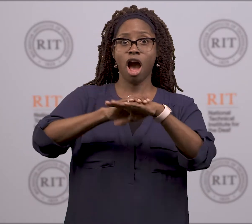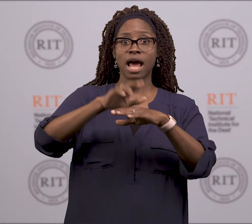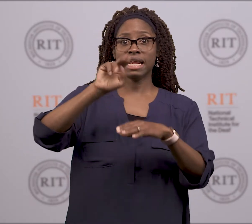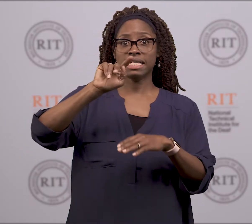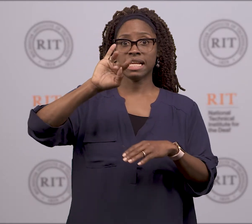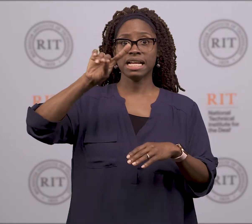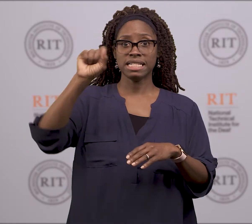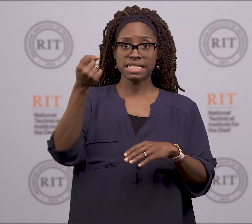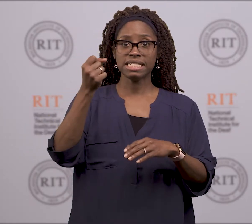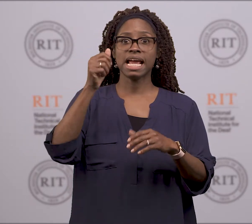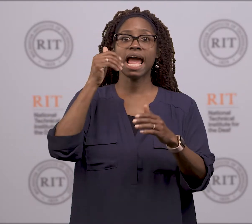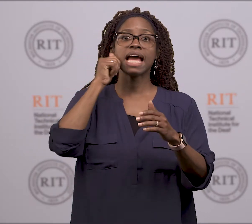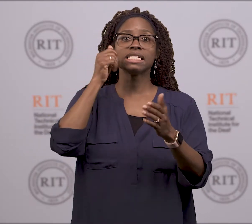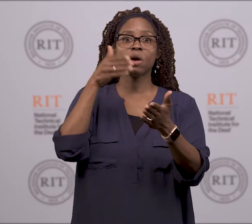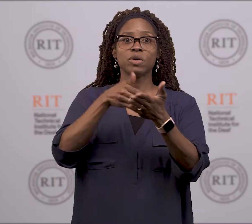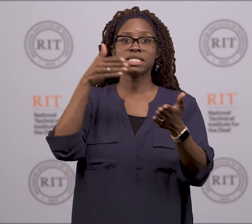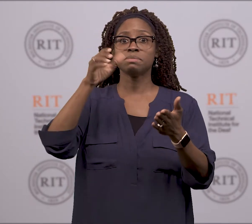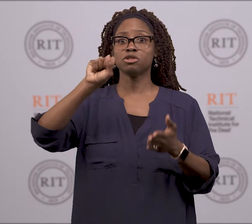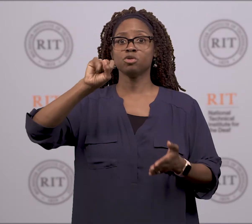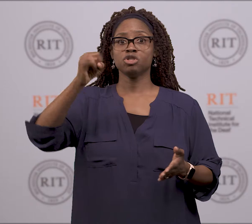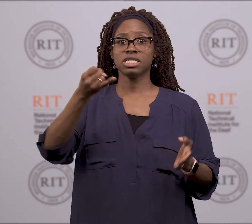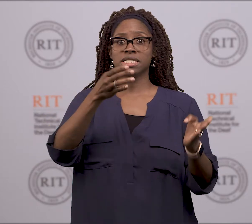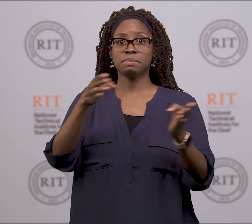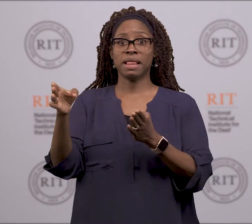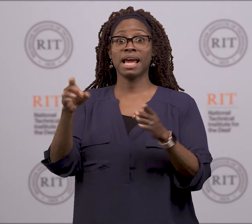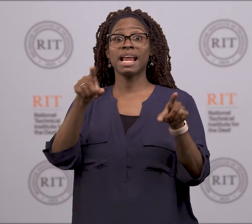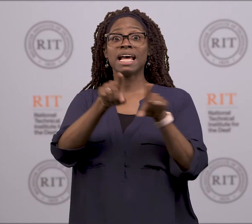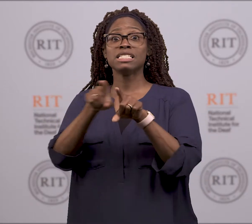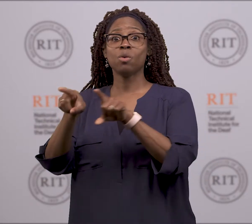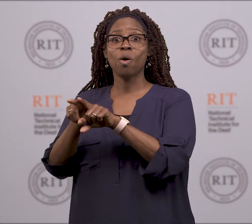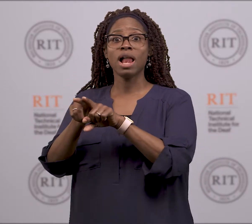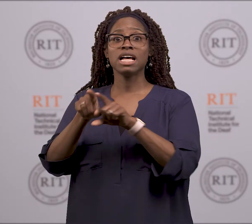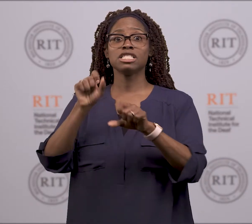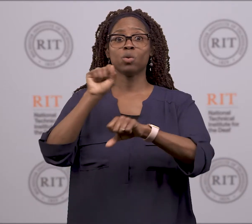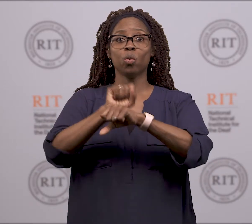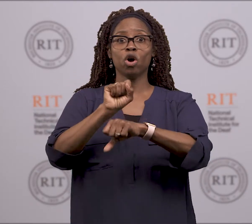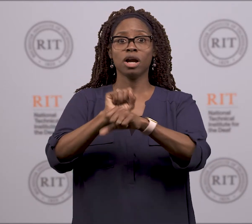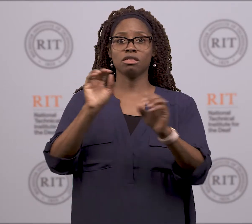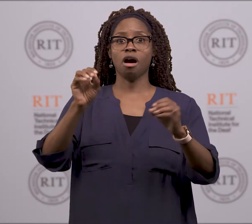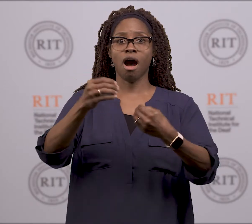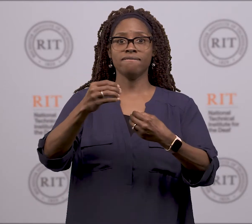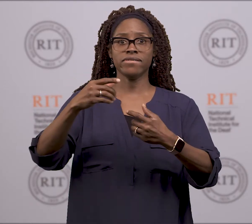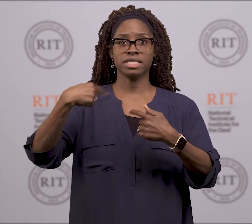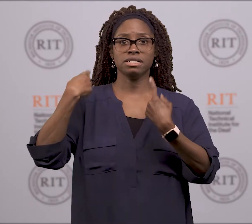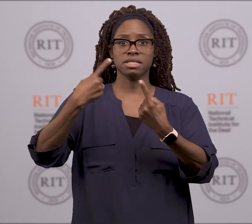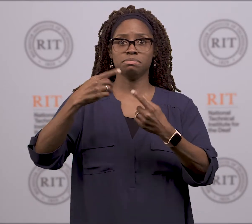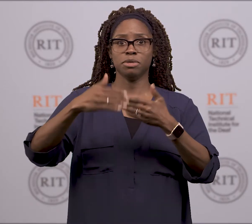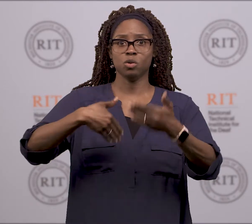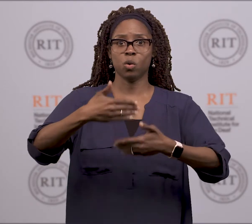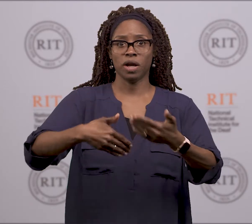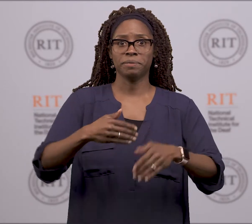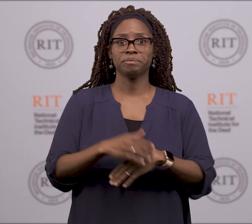on NTID’s Antiracism and Social Justice Plan, as well as the work my office is doing.